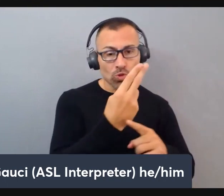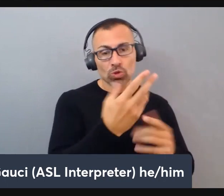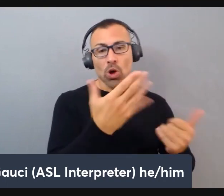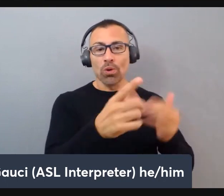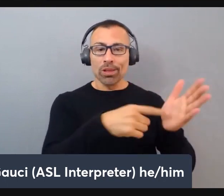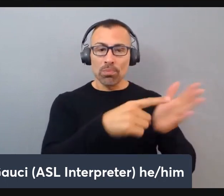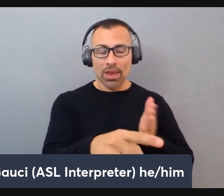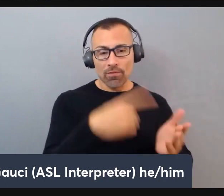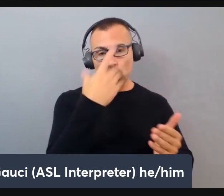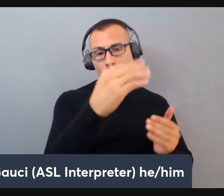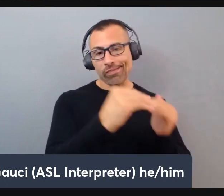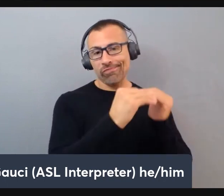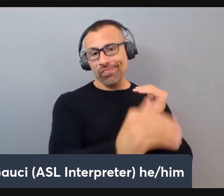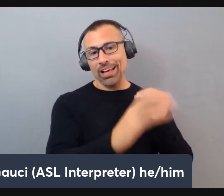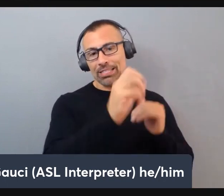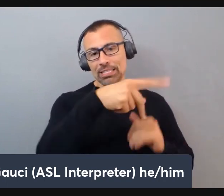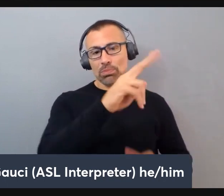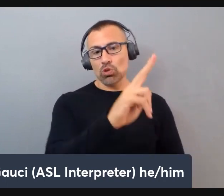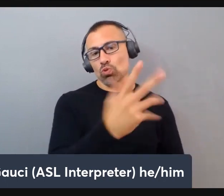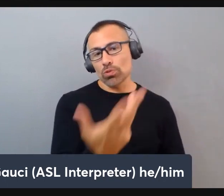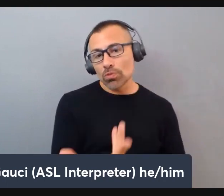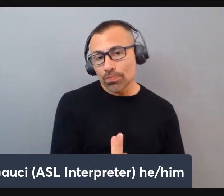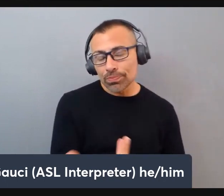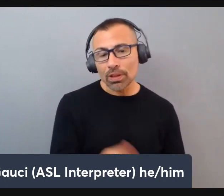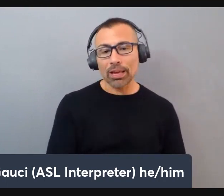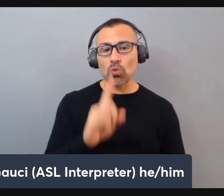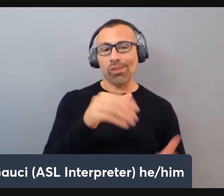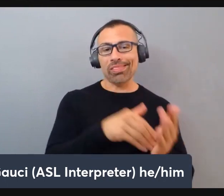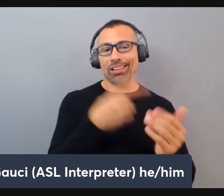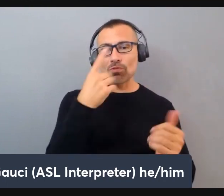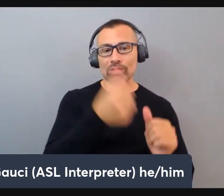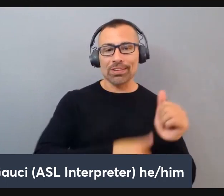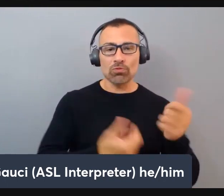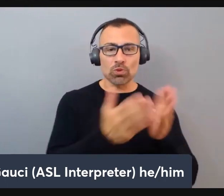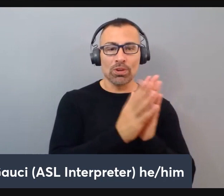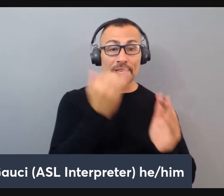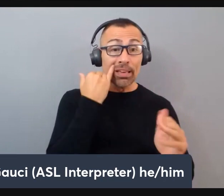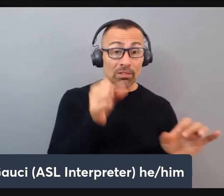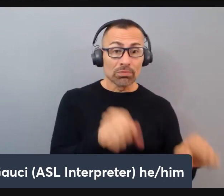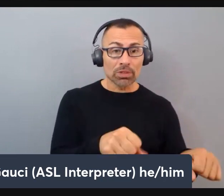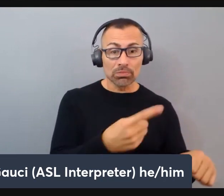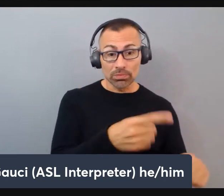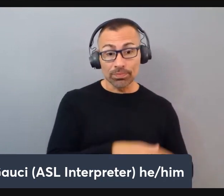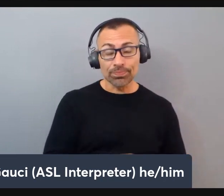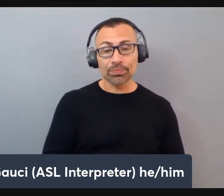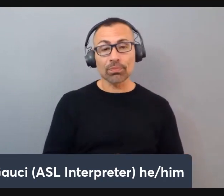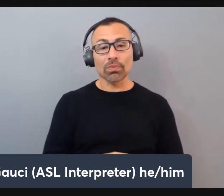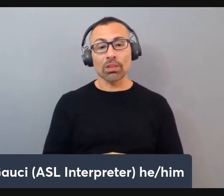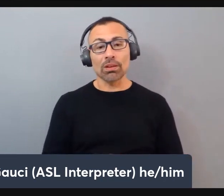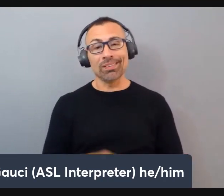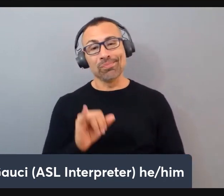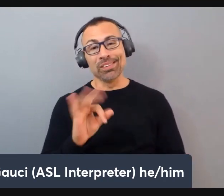onto that CPU, you know, if I'm capable of doing that. But when there are no requests coming in,